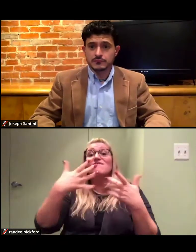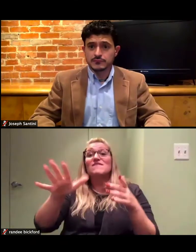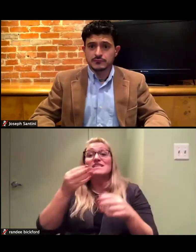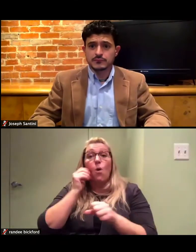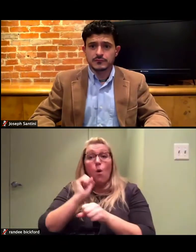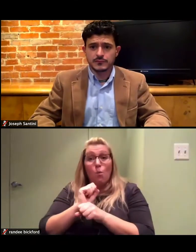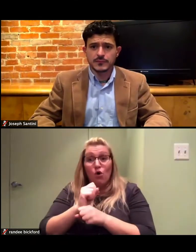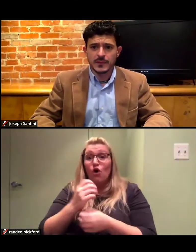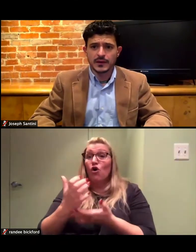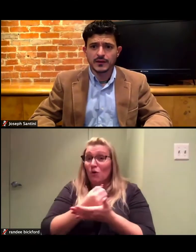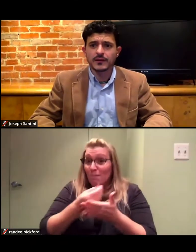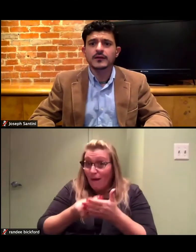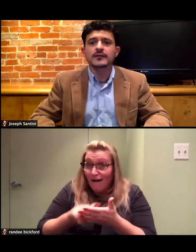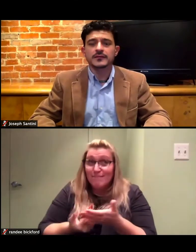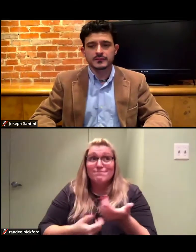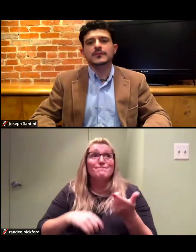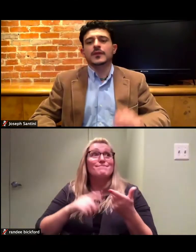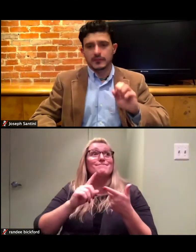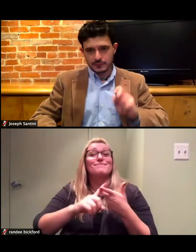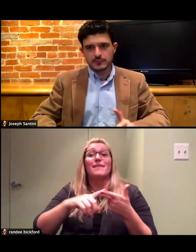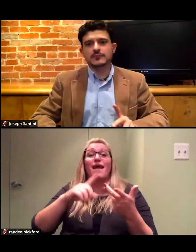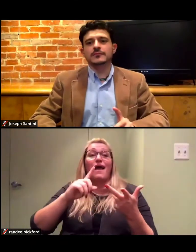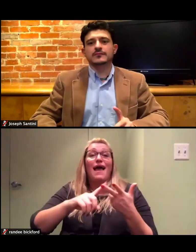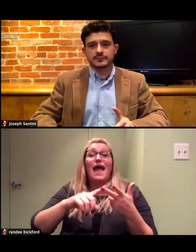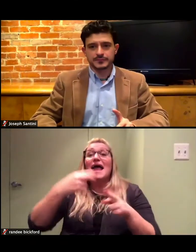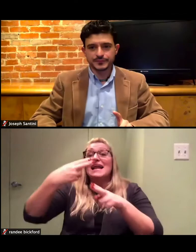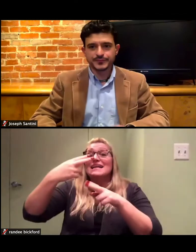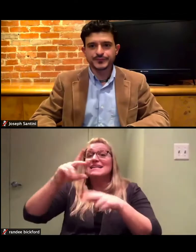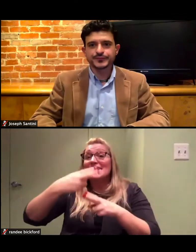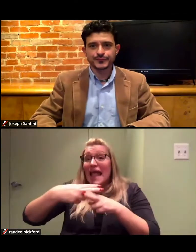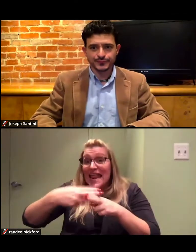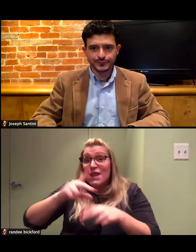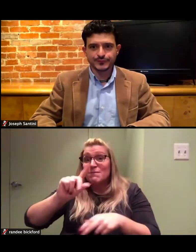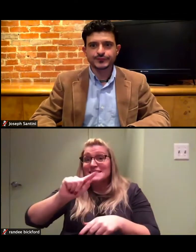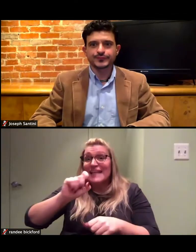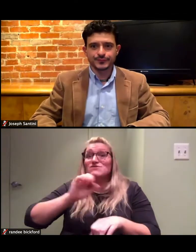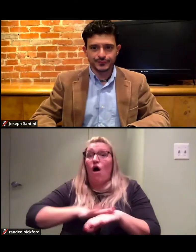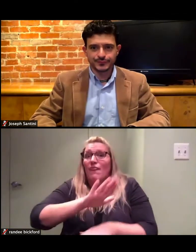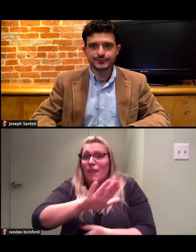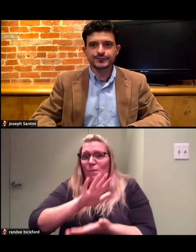and if they finished... They came to school, if they finished homework,